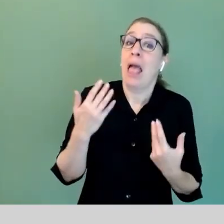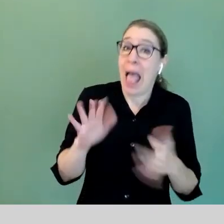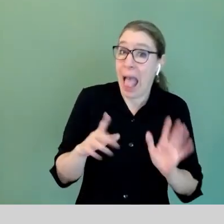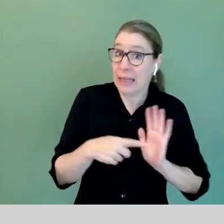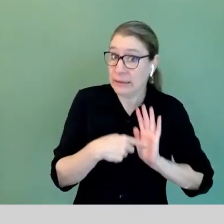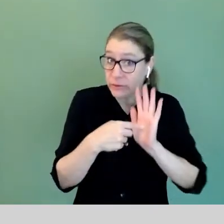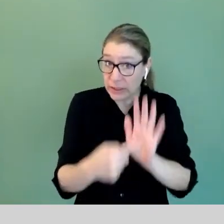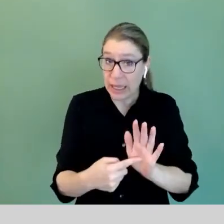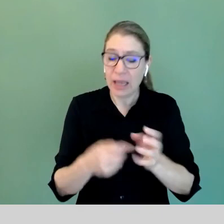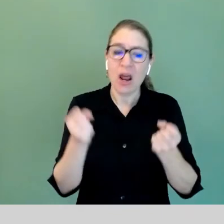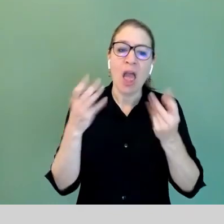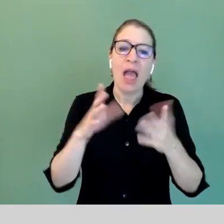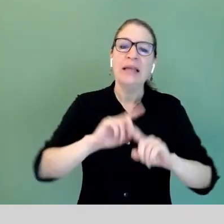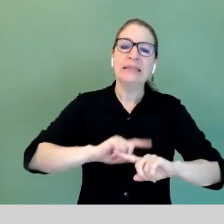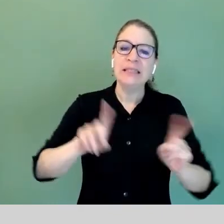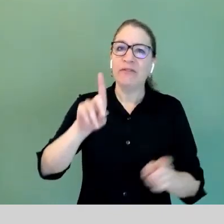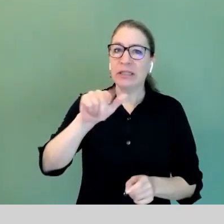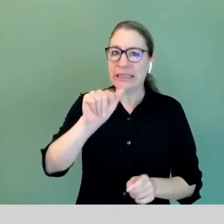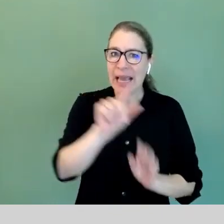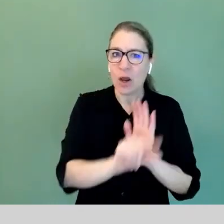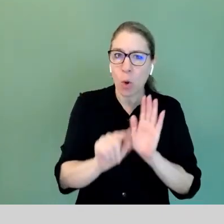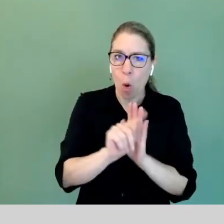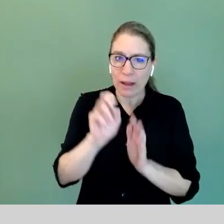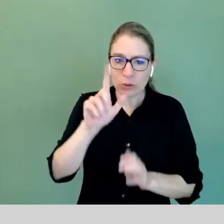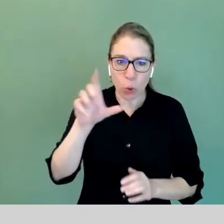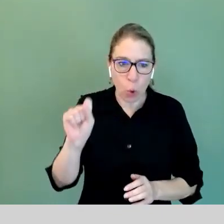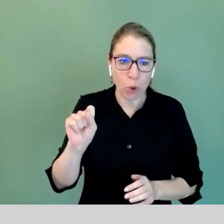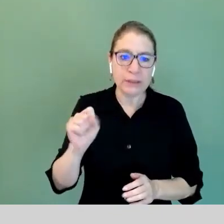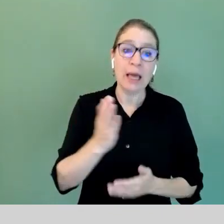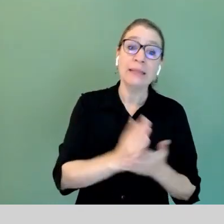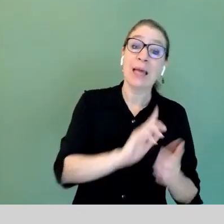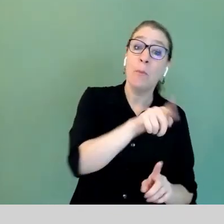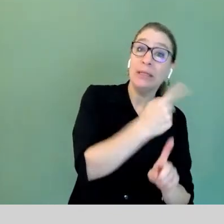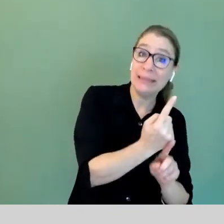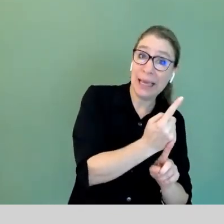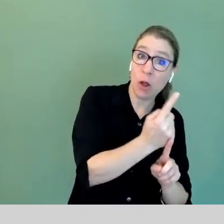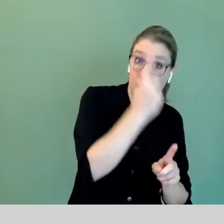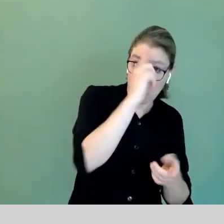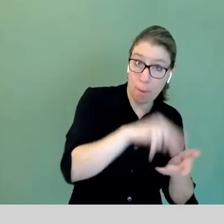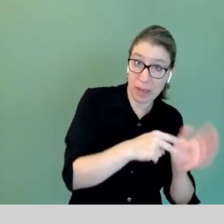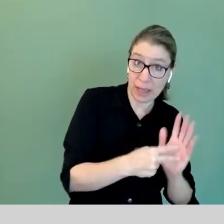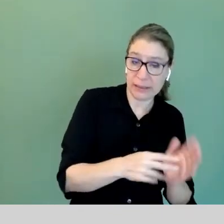there's a lot of different data quality tools out there. Some are single purpose, other span multiple tasks.